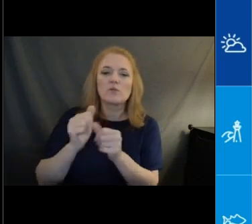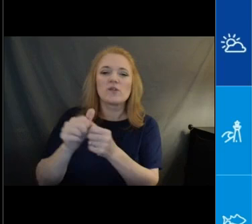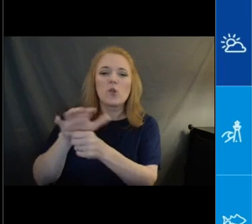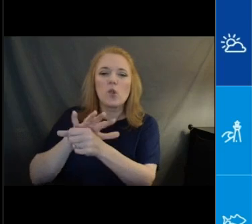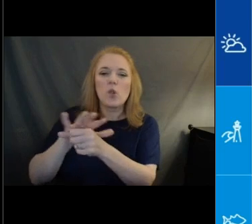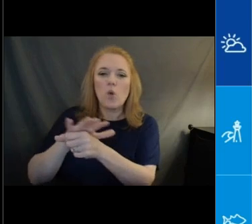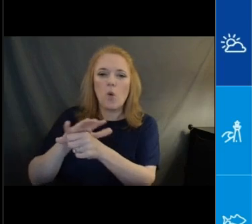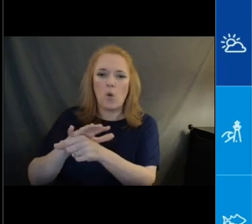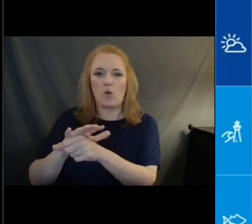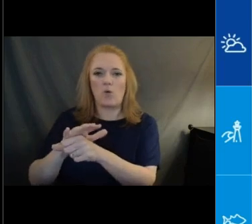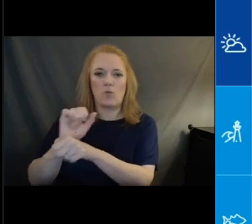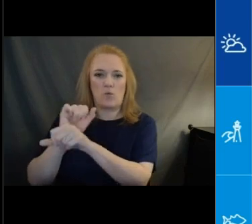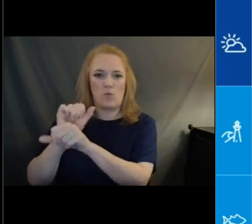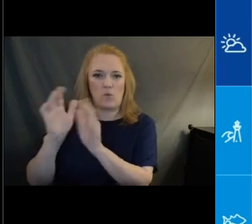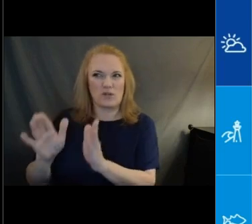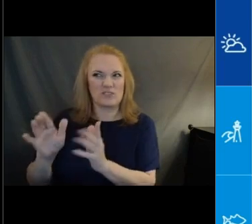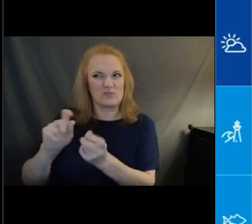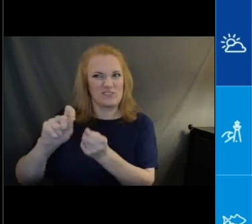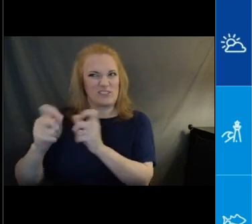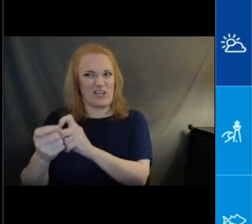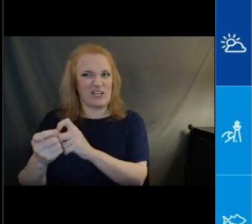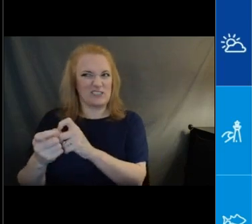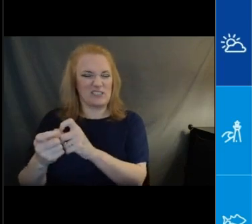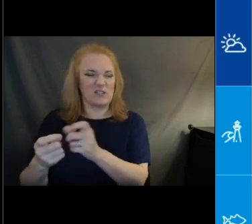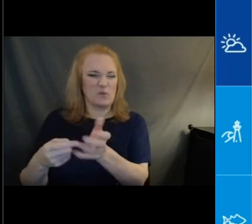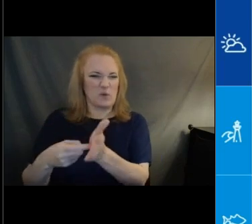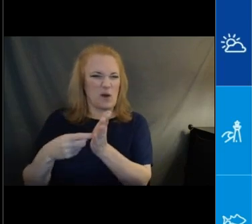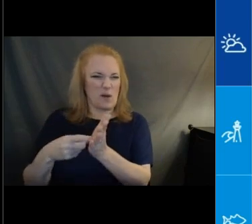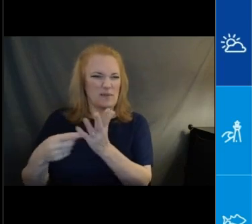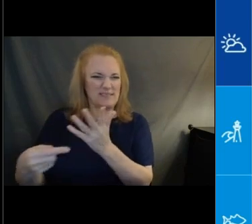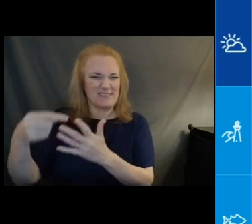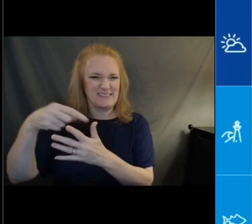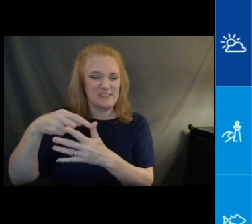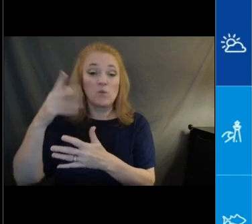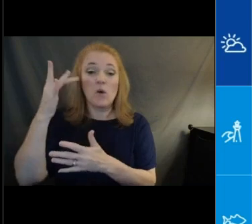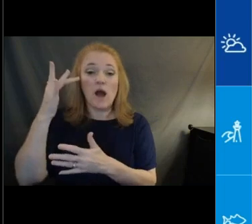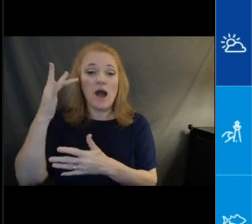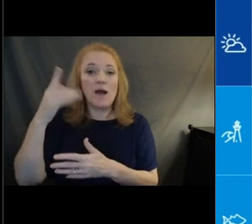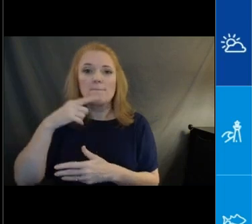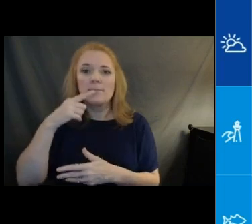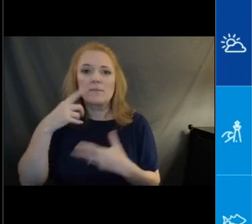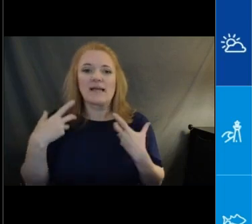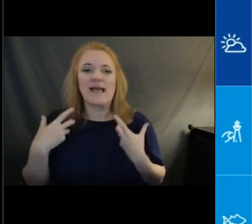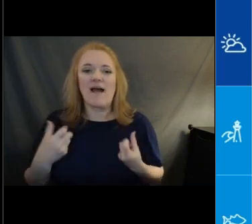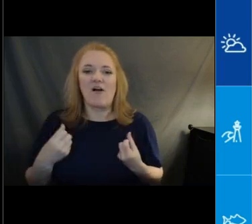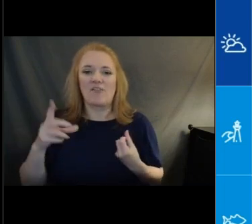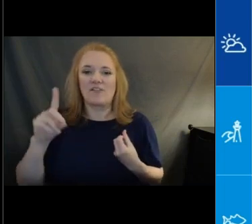adjust the criteria. They looked at public health data and determined what temperatures or heat